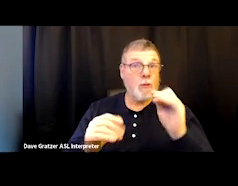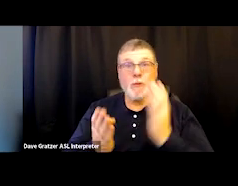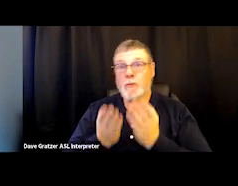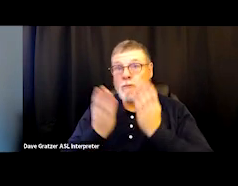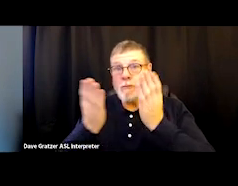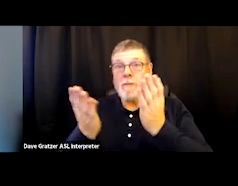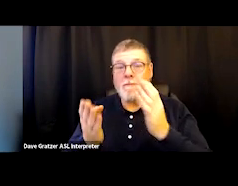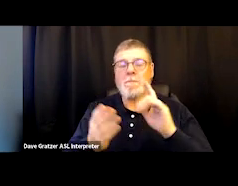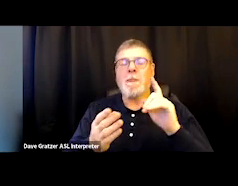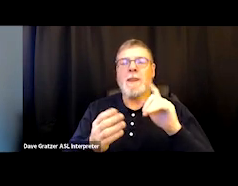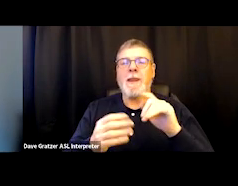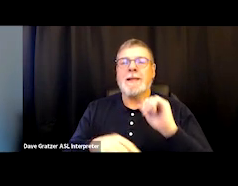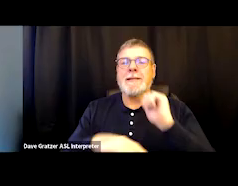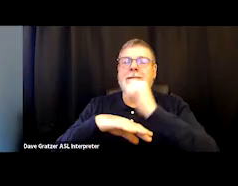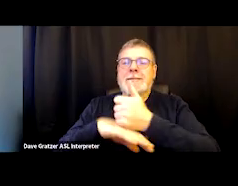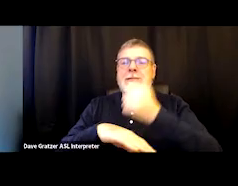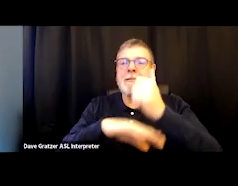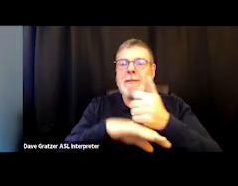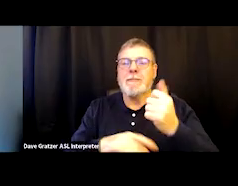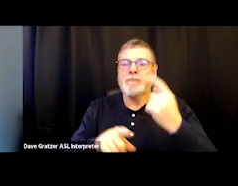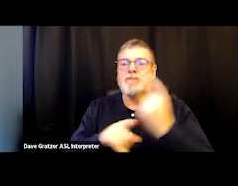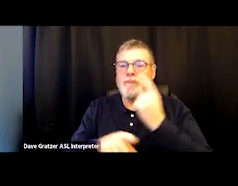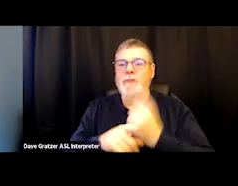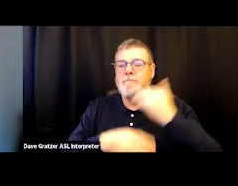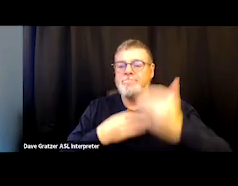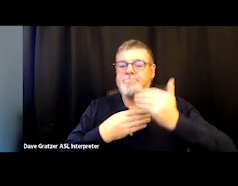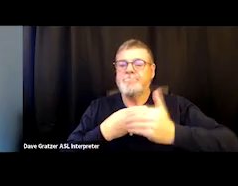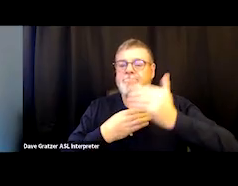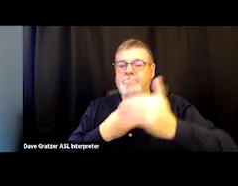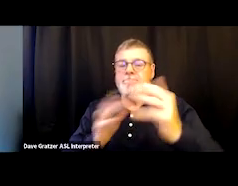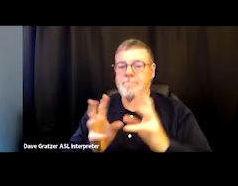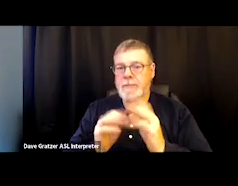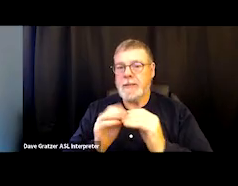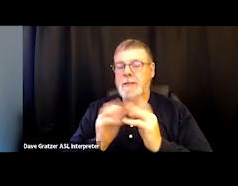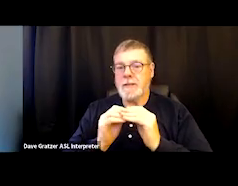to try to set up some regular and recurring meetings with the person that you're assisting